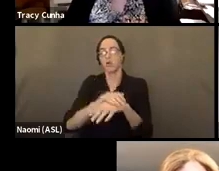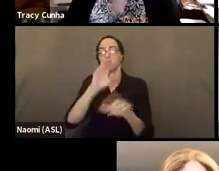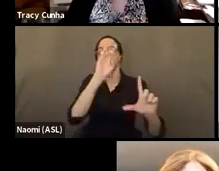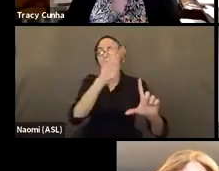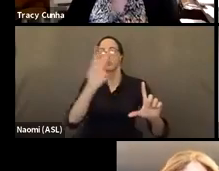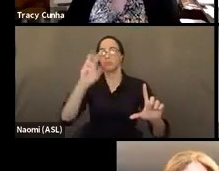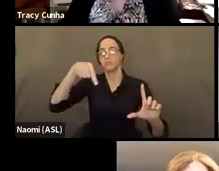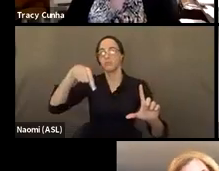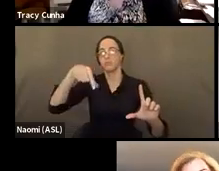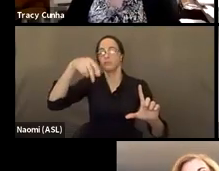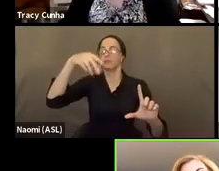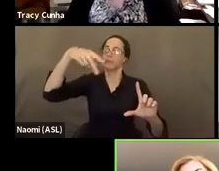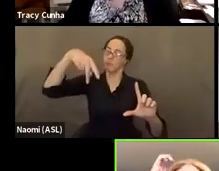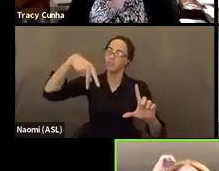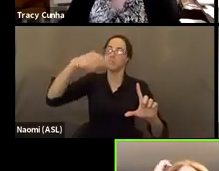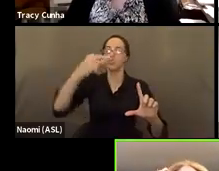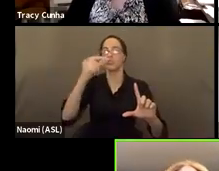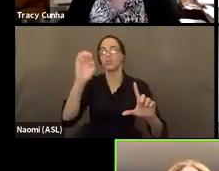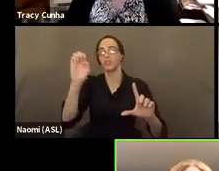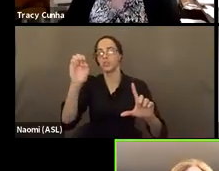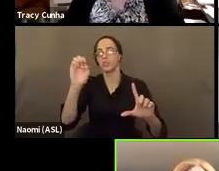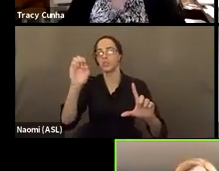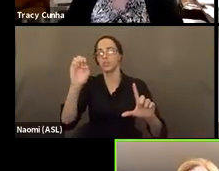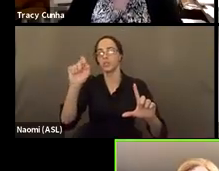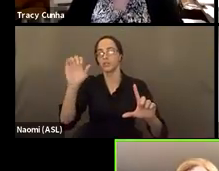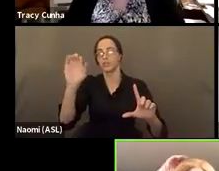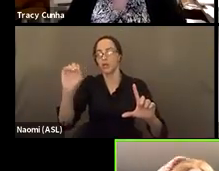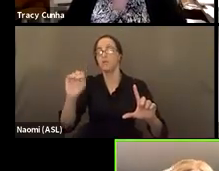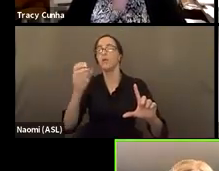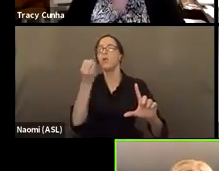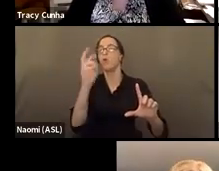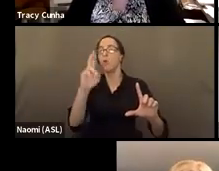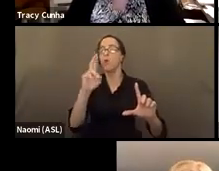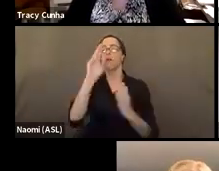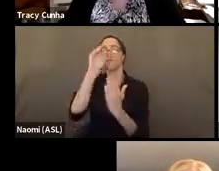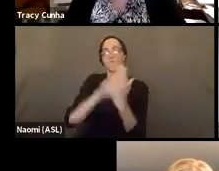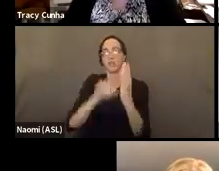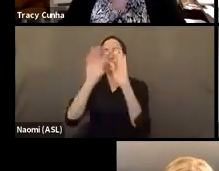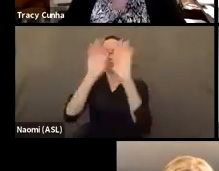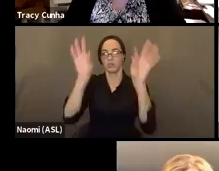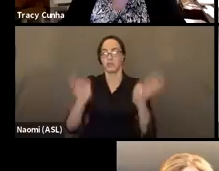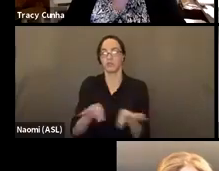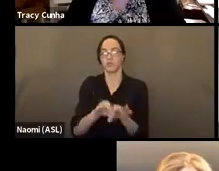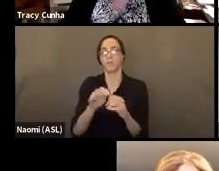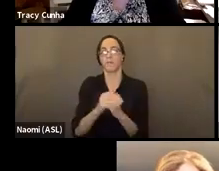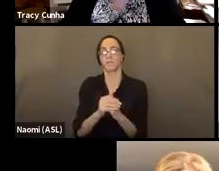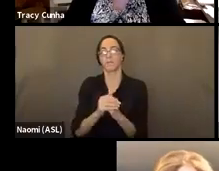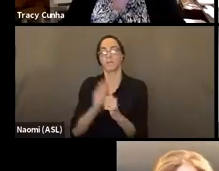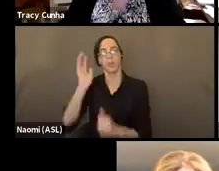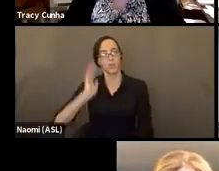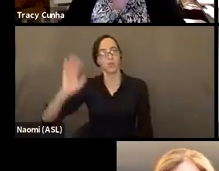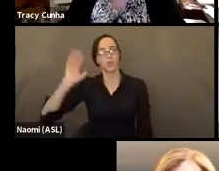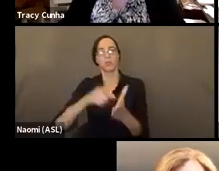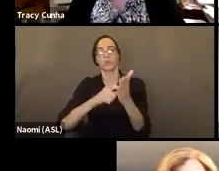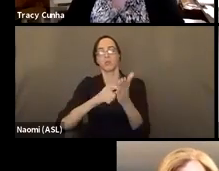have to complete i think that used to require a doctor signature but i think they've you know